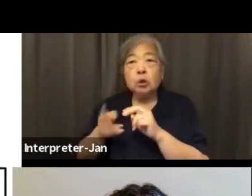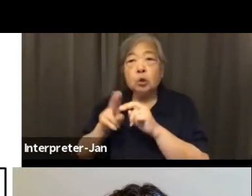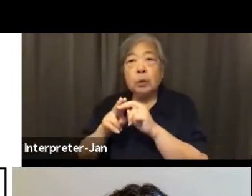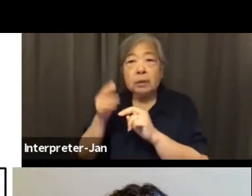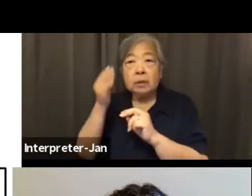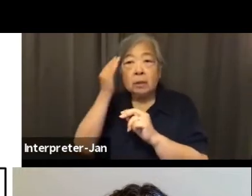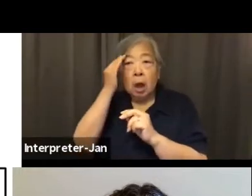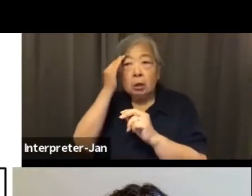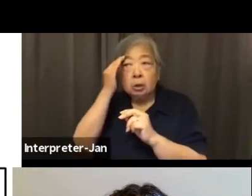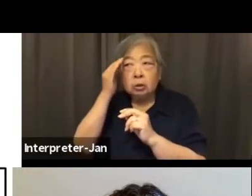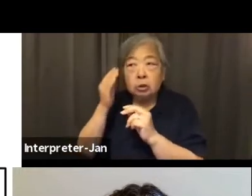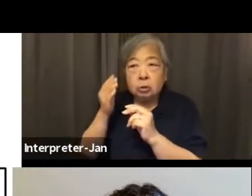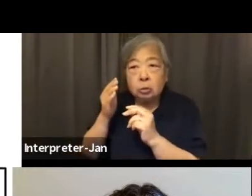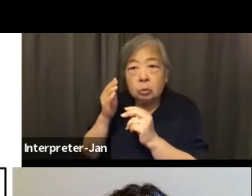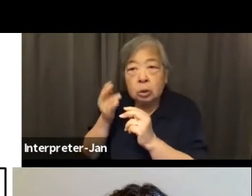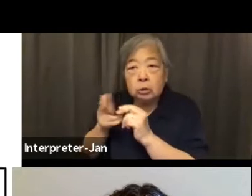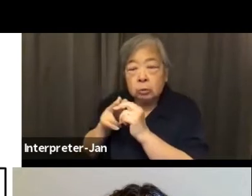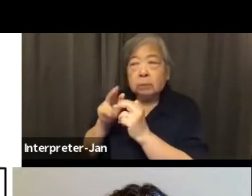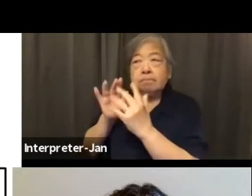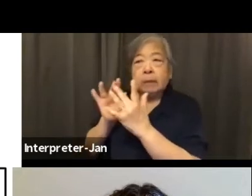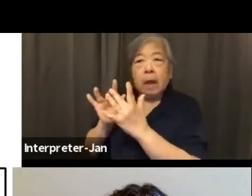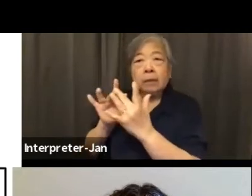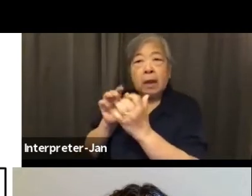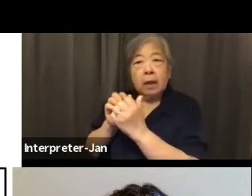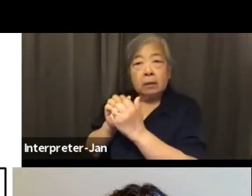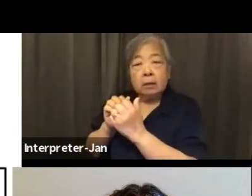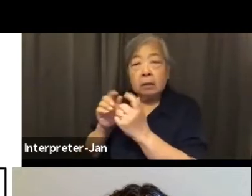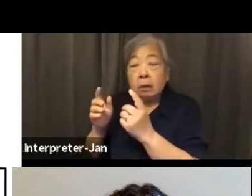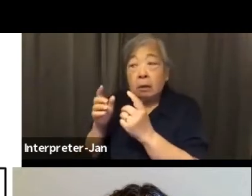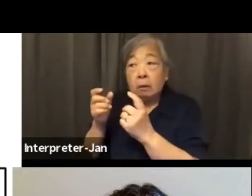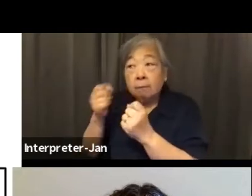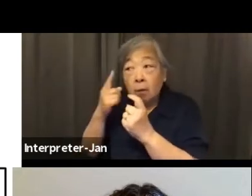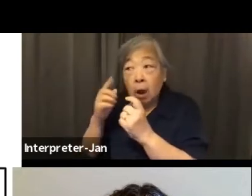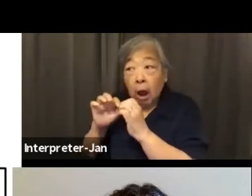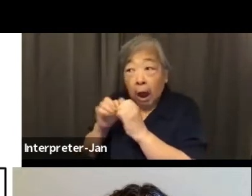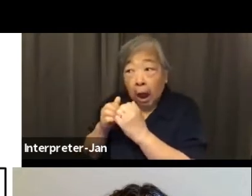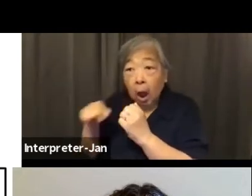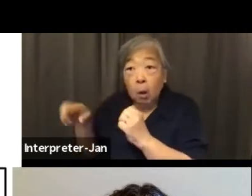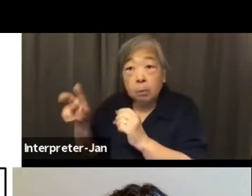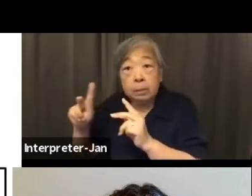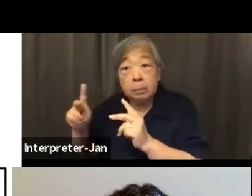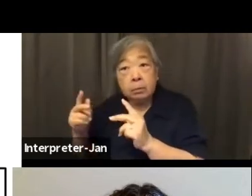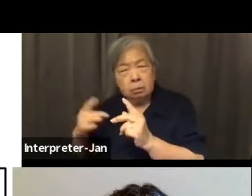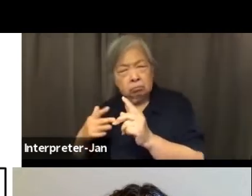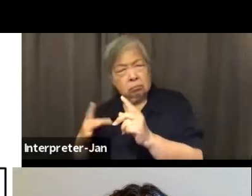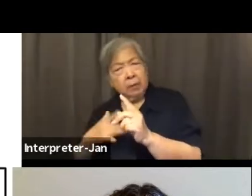contacts, in relation to disability and local perceptions people might have about people with disabilities